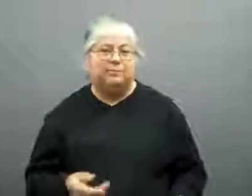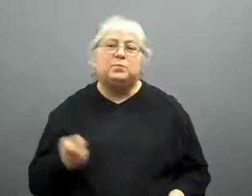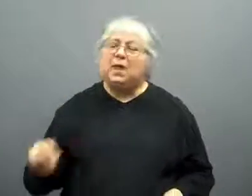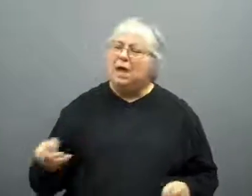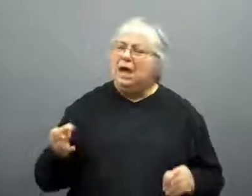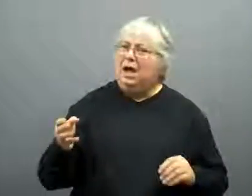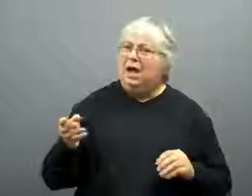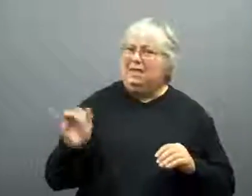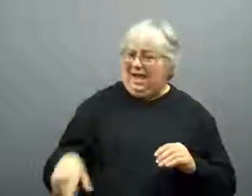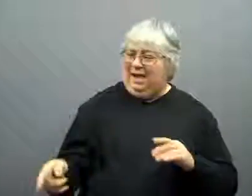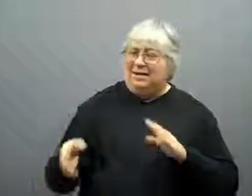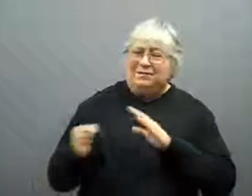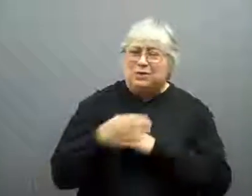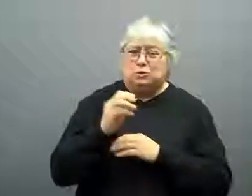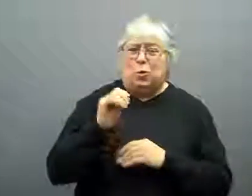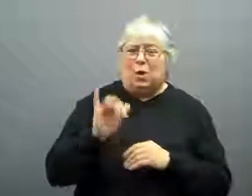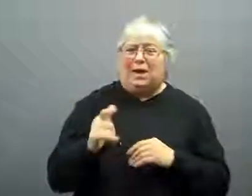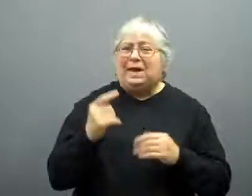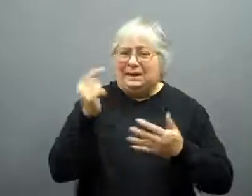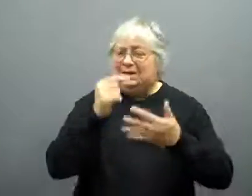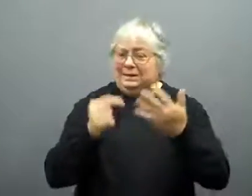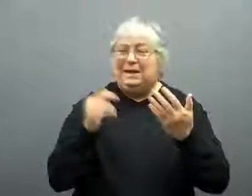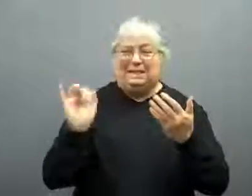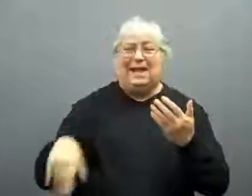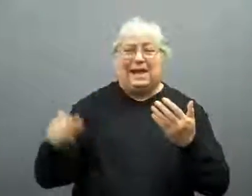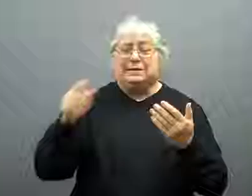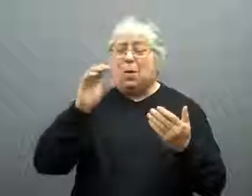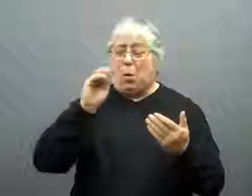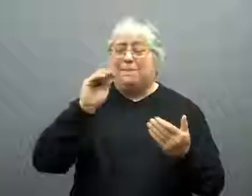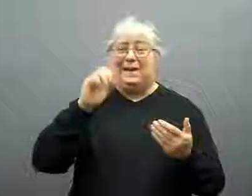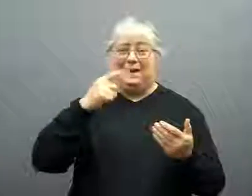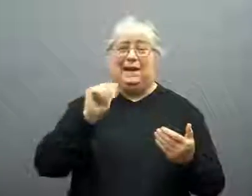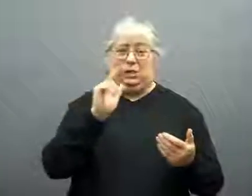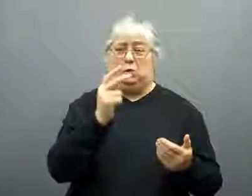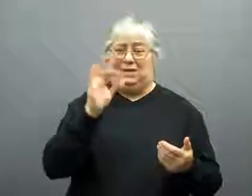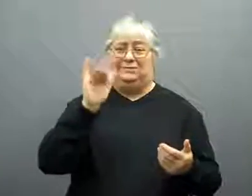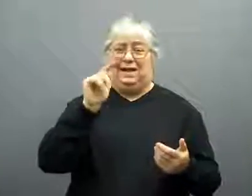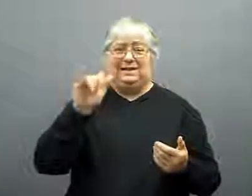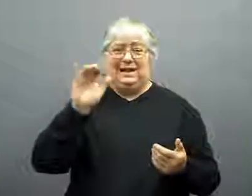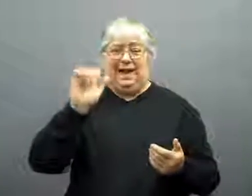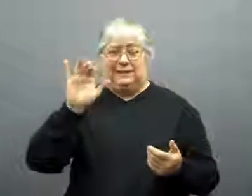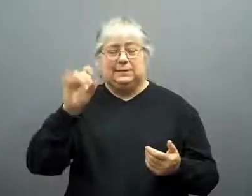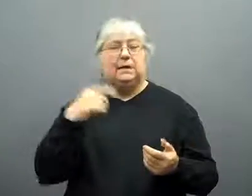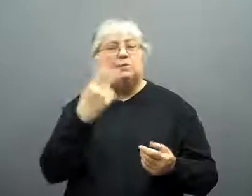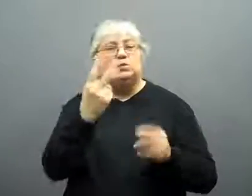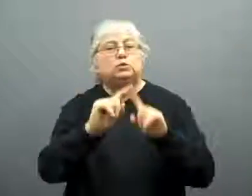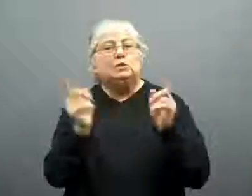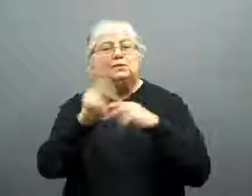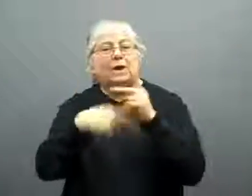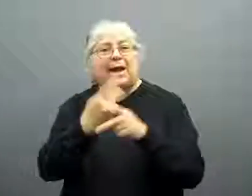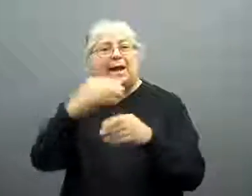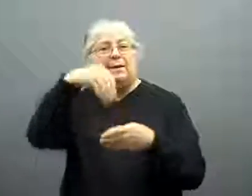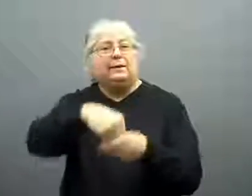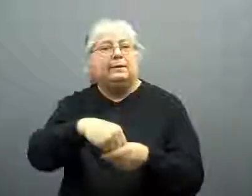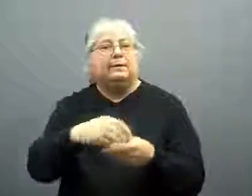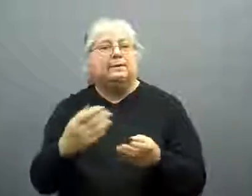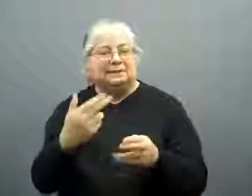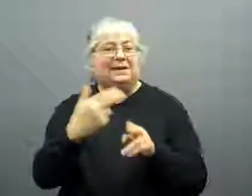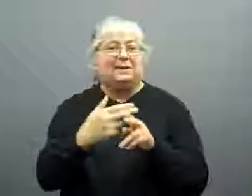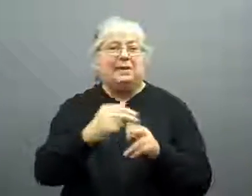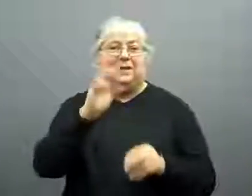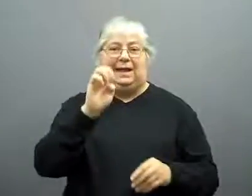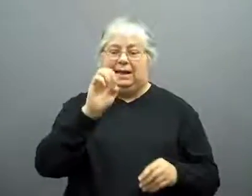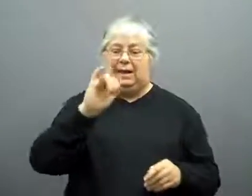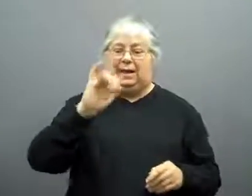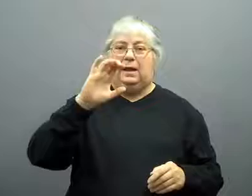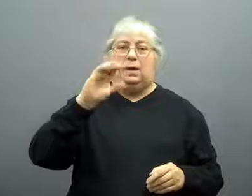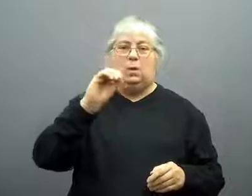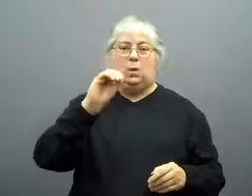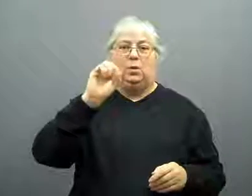There are two different kinds of omega-3 fatty acids in fish oil.